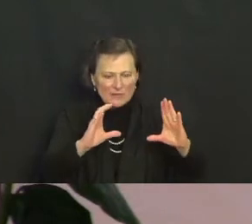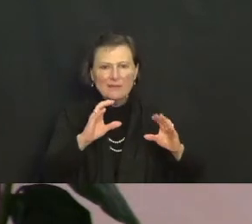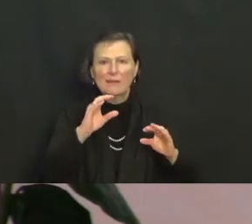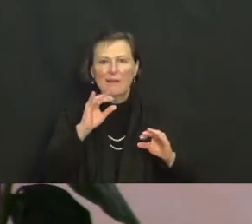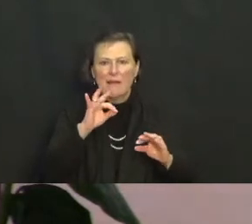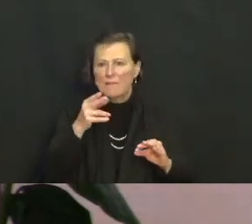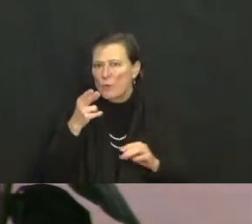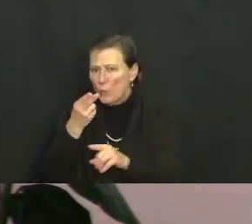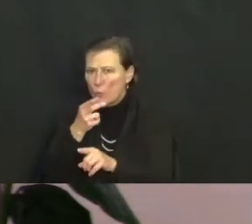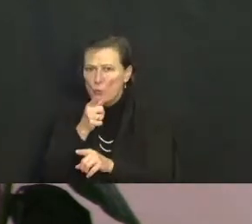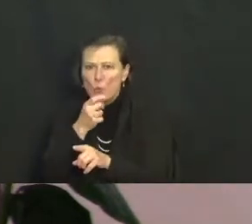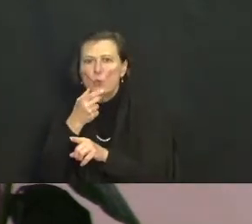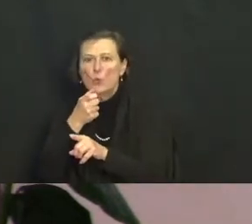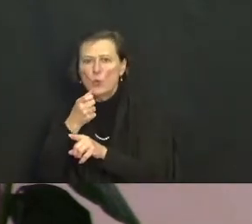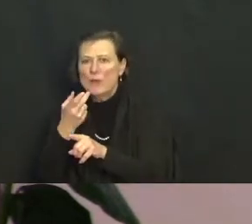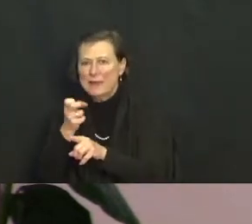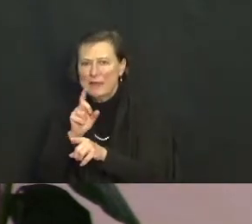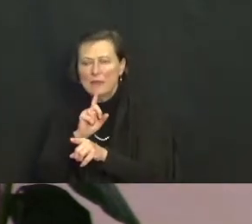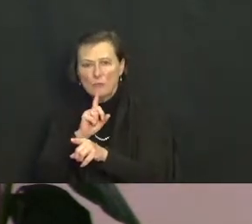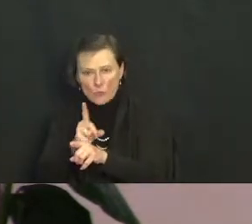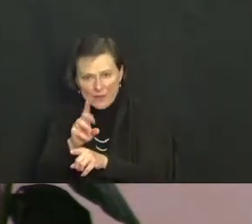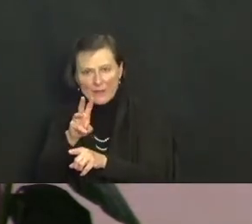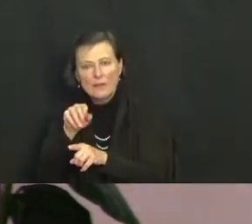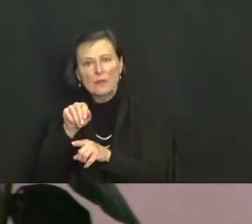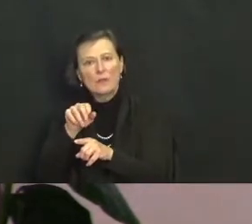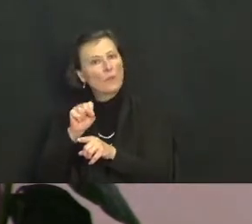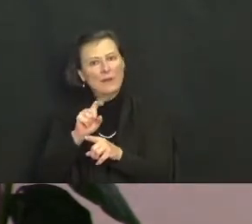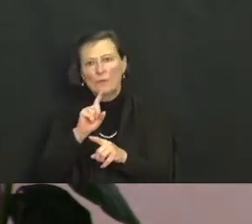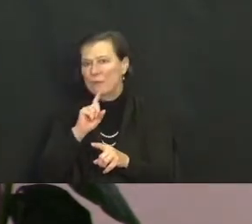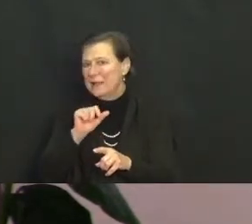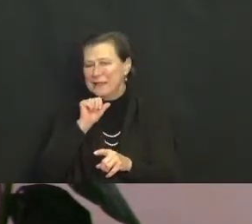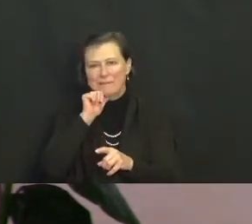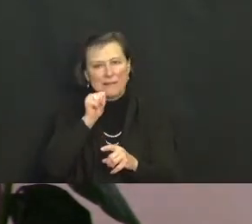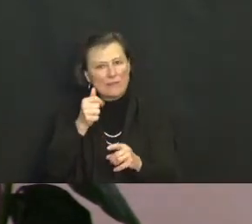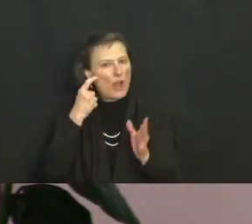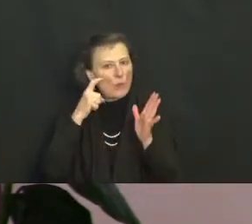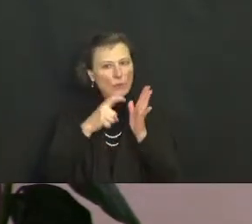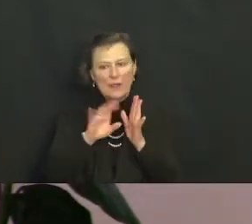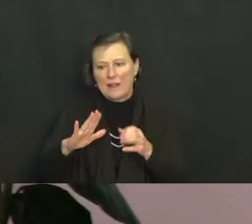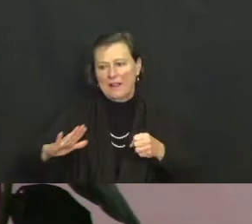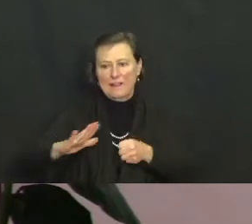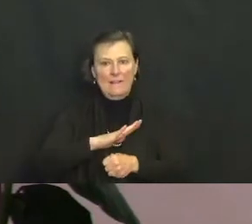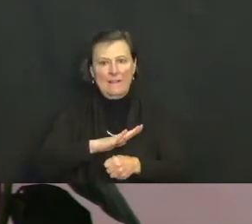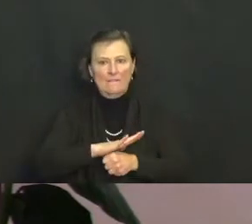Images that failed to recognize his full stature and what he represented.